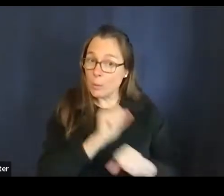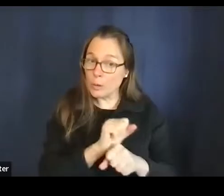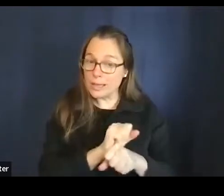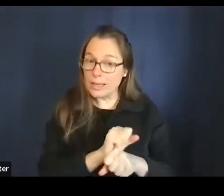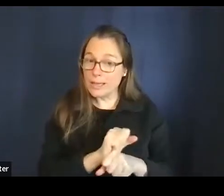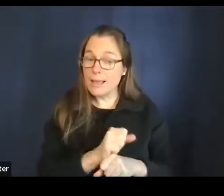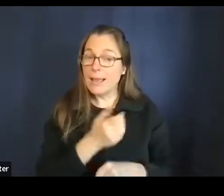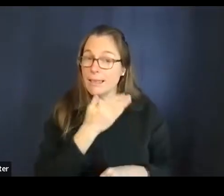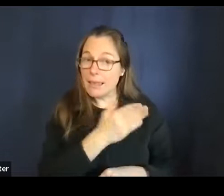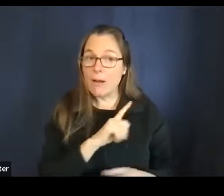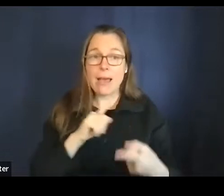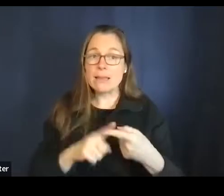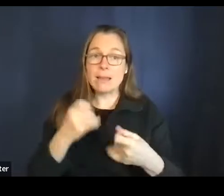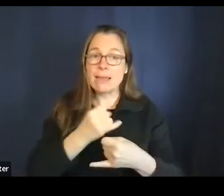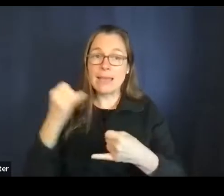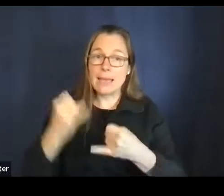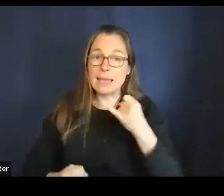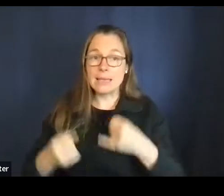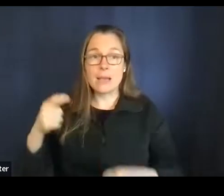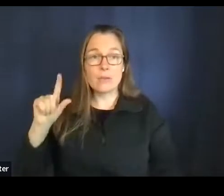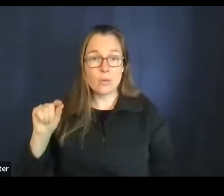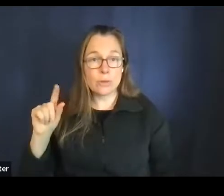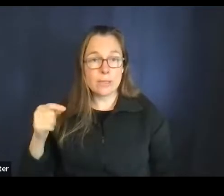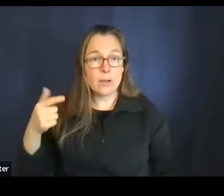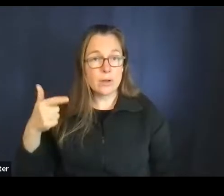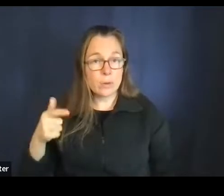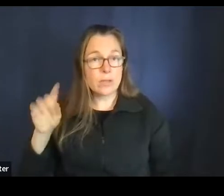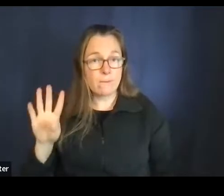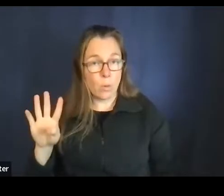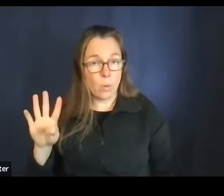until the end of 2024 and they are still the authority for this city.